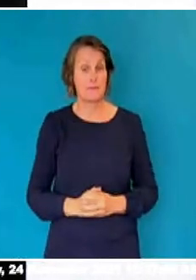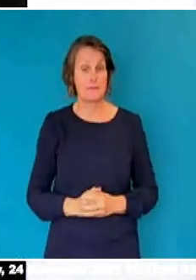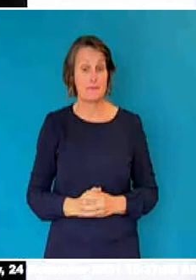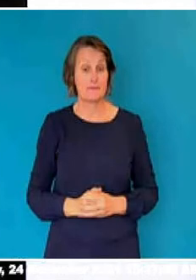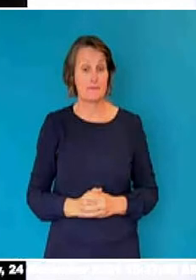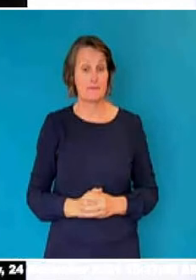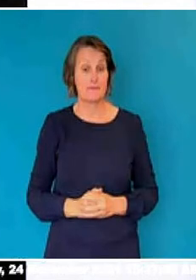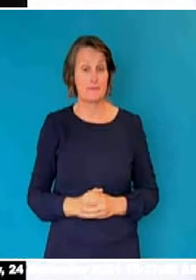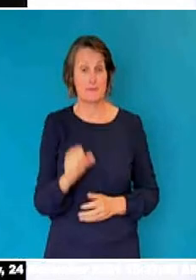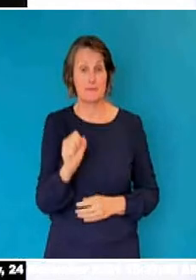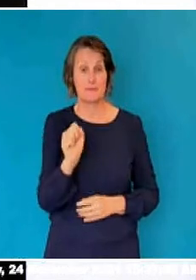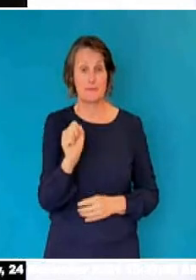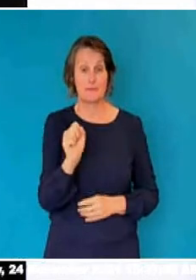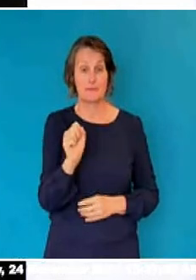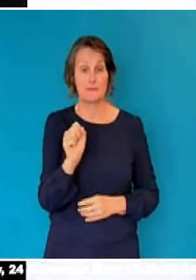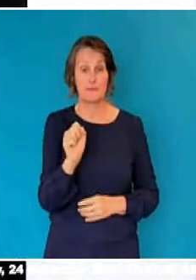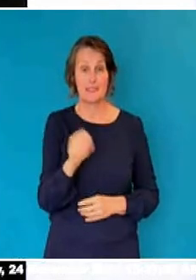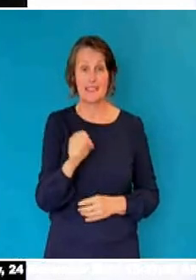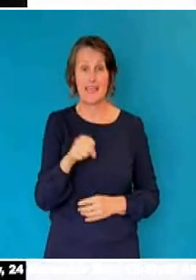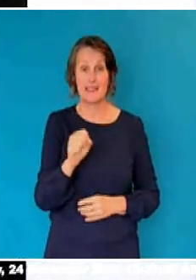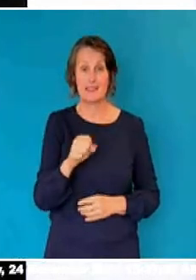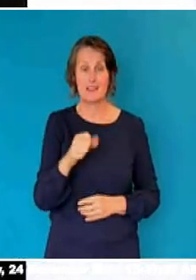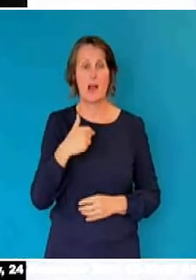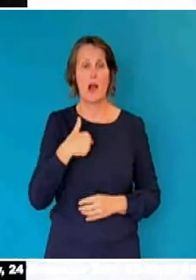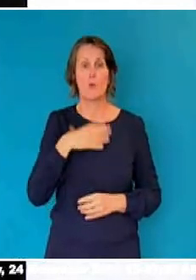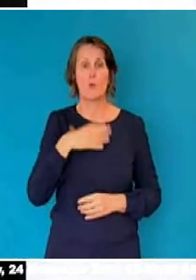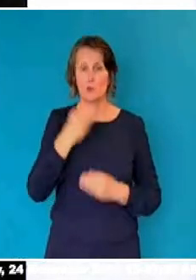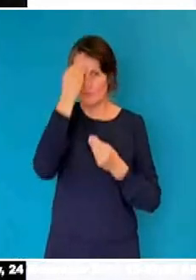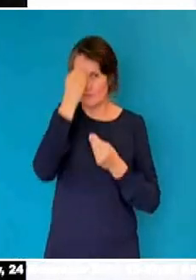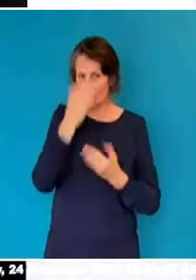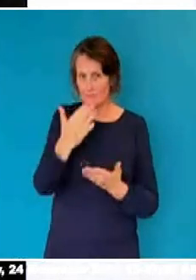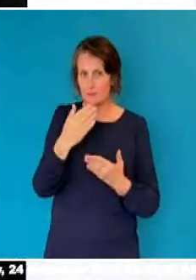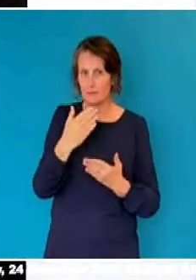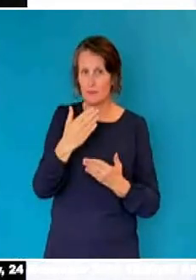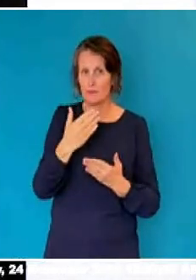Yes. If I can just update on that number, Counsel, please.